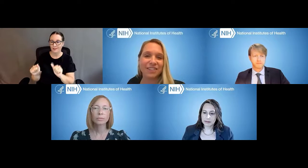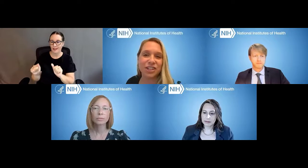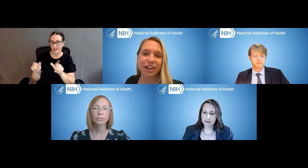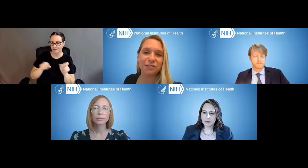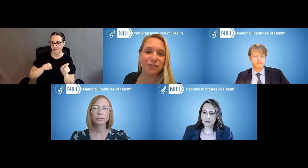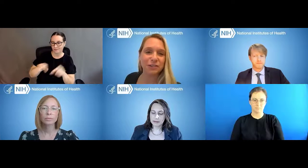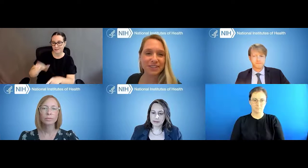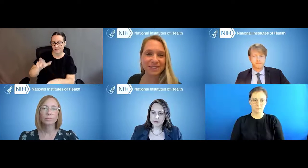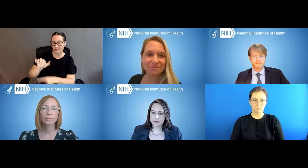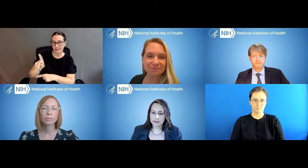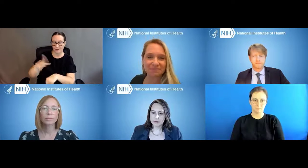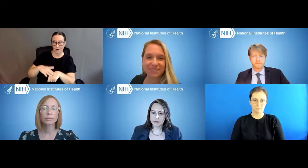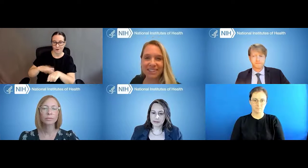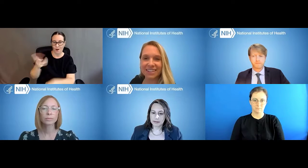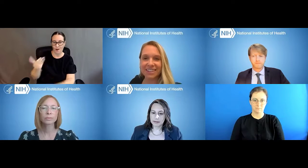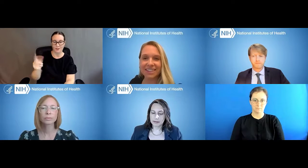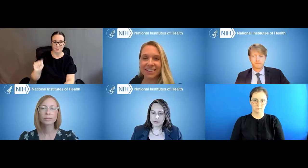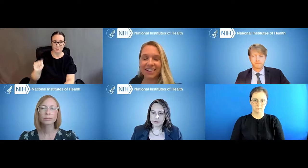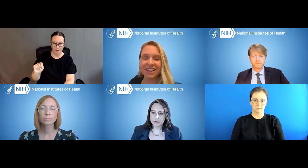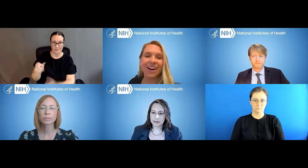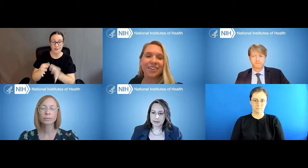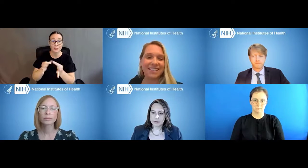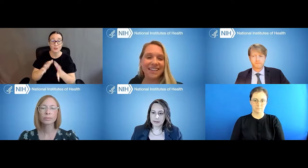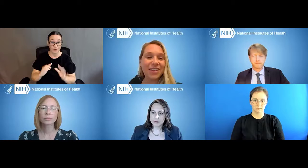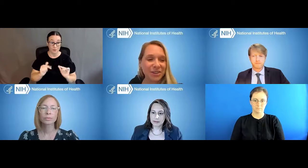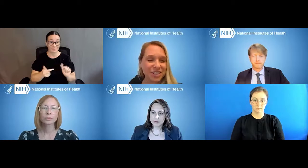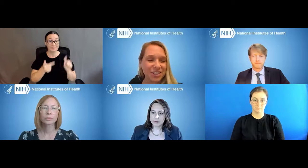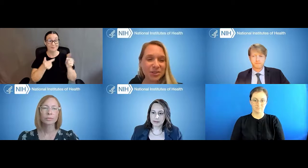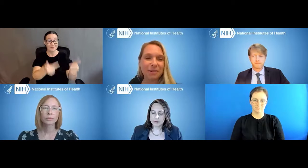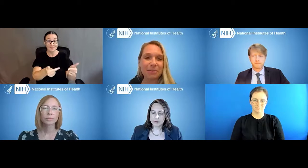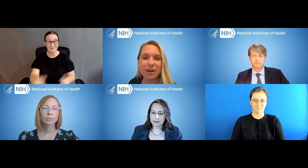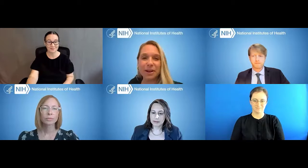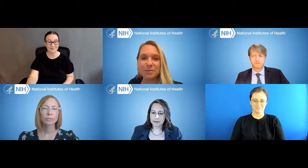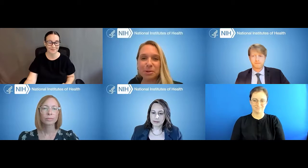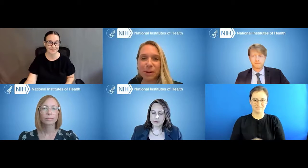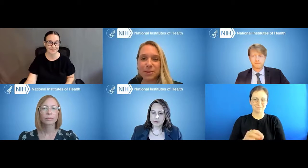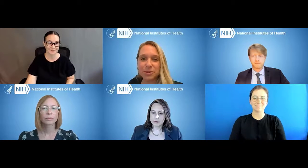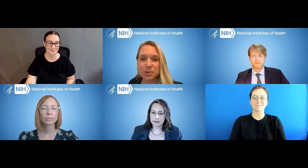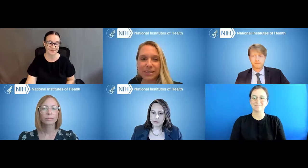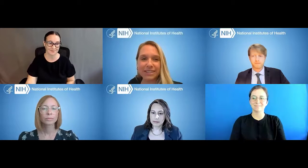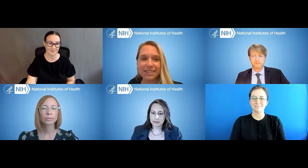in the chat for folks. All right. Another question, Julia, about some repositories.